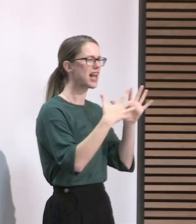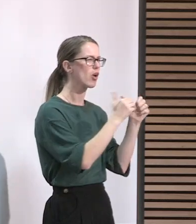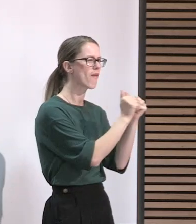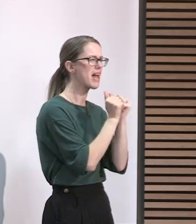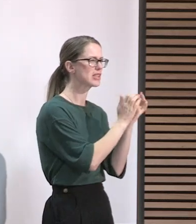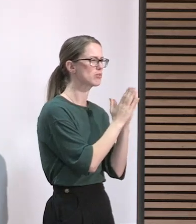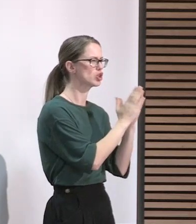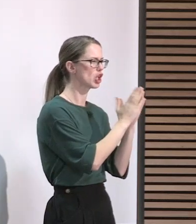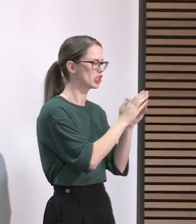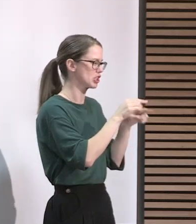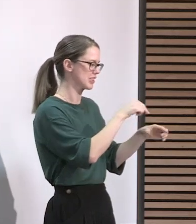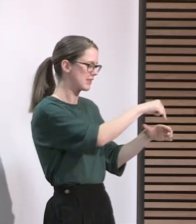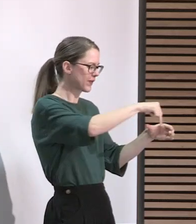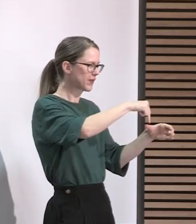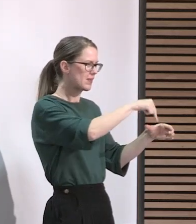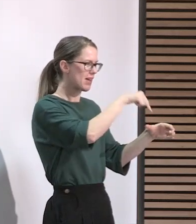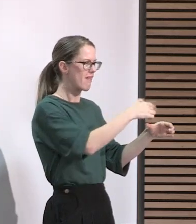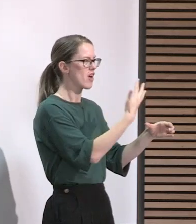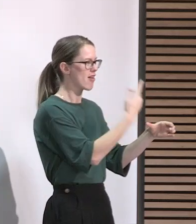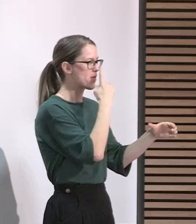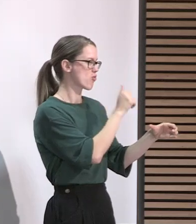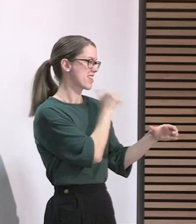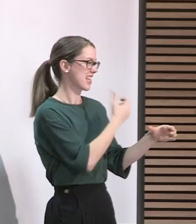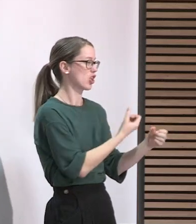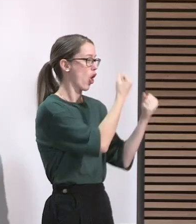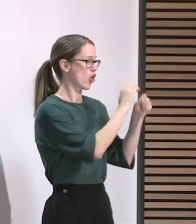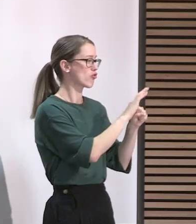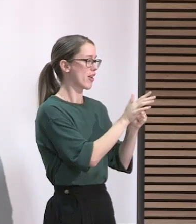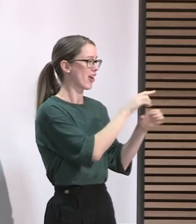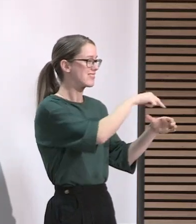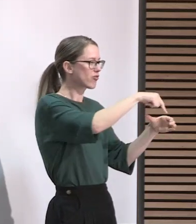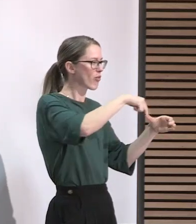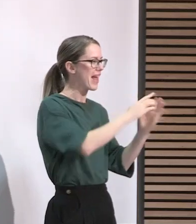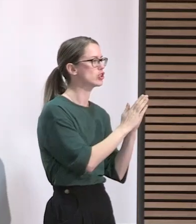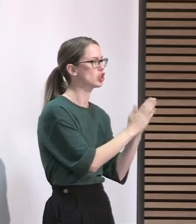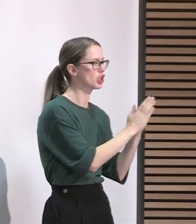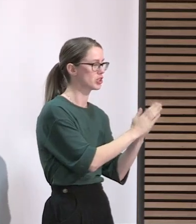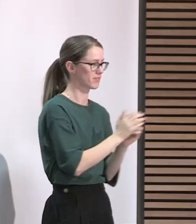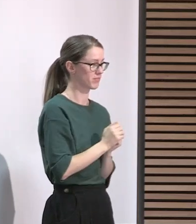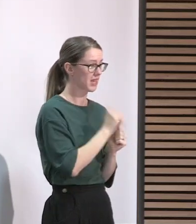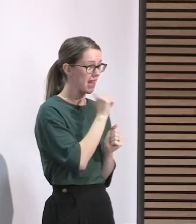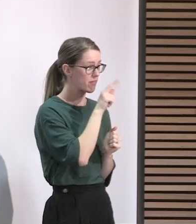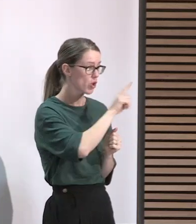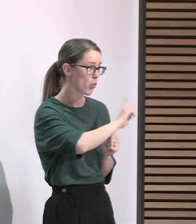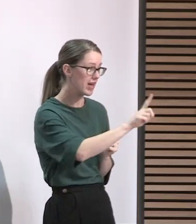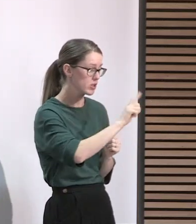with the Mount Roskill evangelical Fellowship Church have been diagnosed with COVID-19 in the last two or